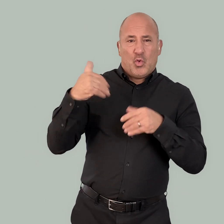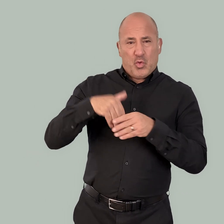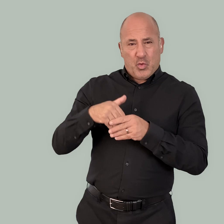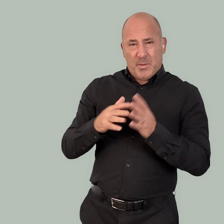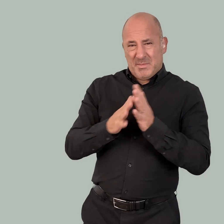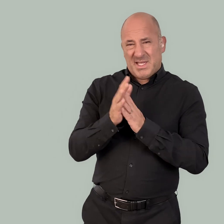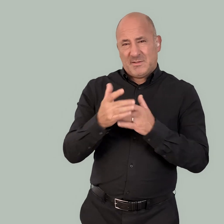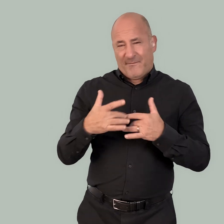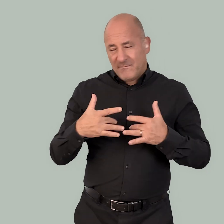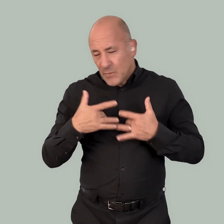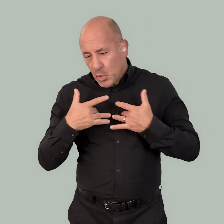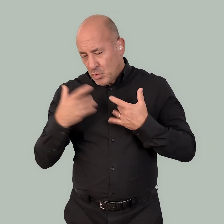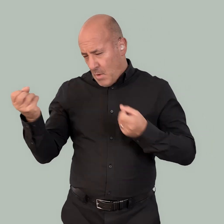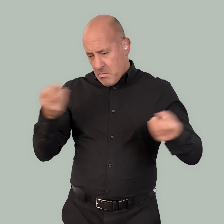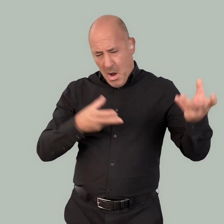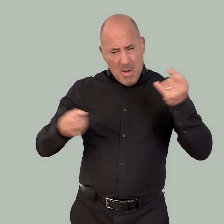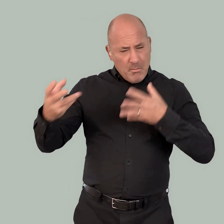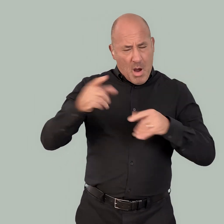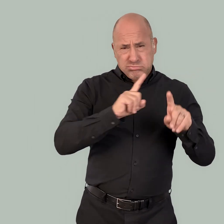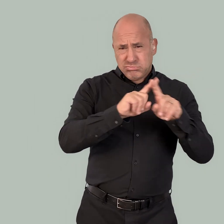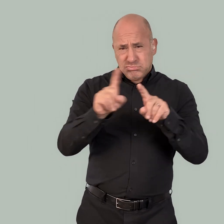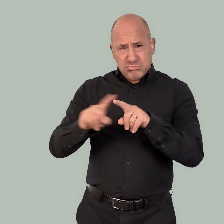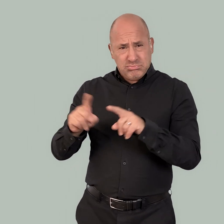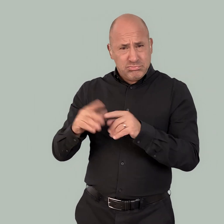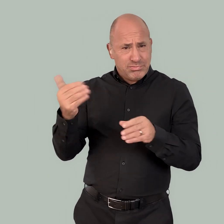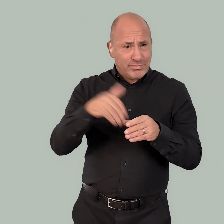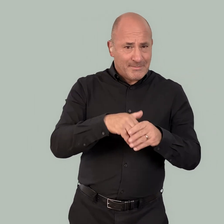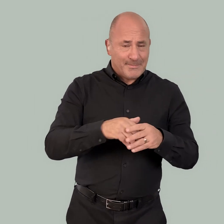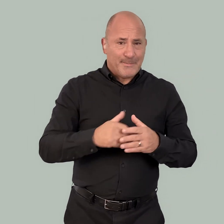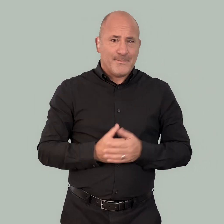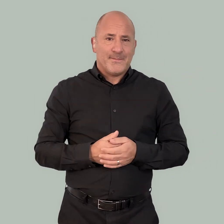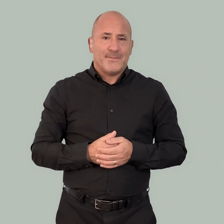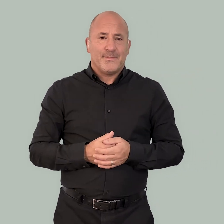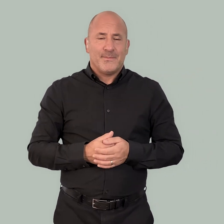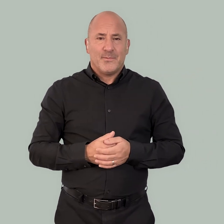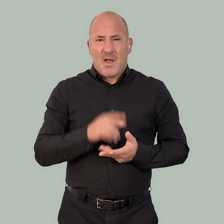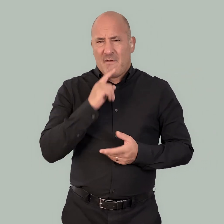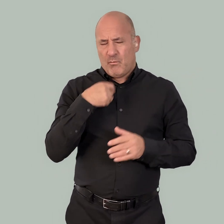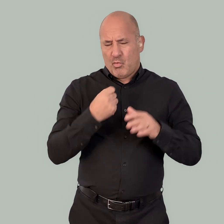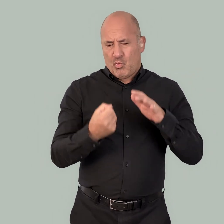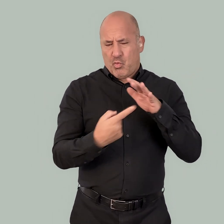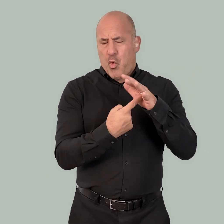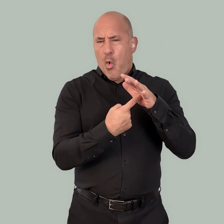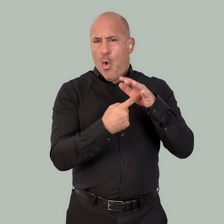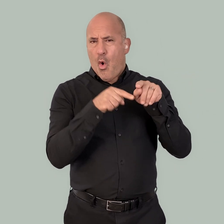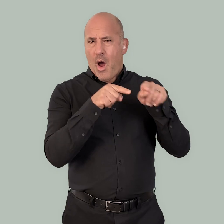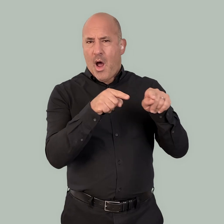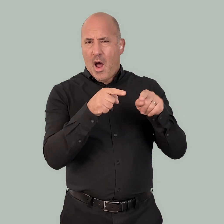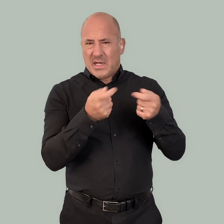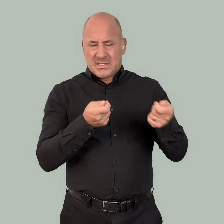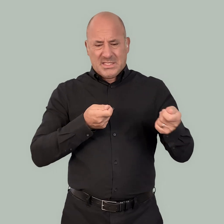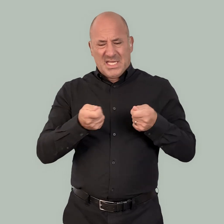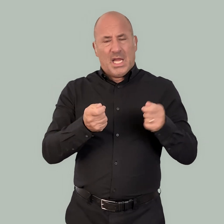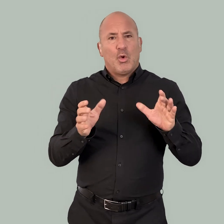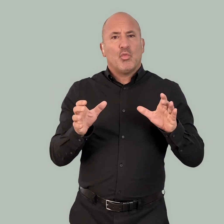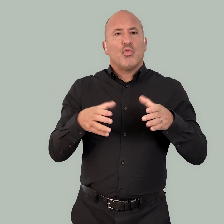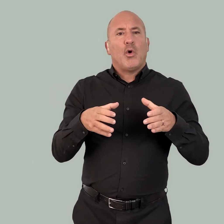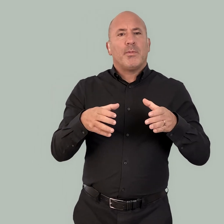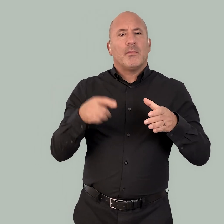so a wide range of views and voices are heard. There will be a core steering group